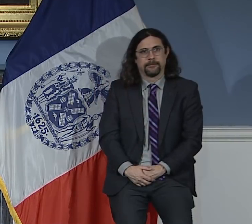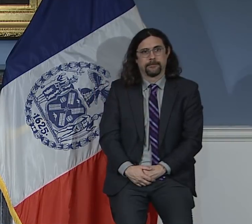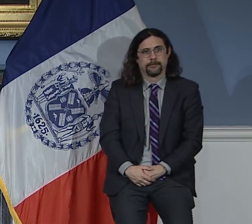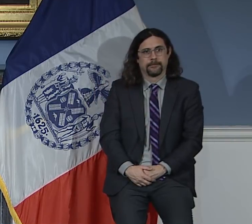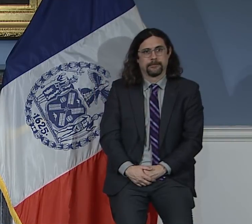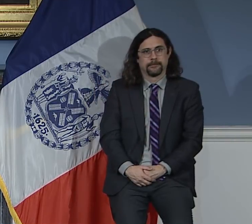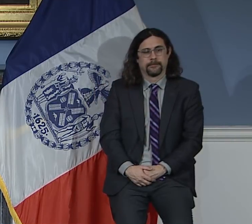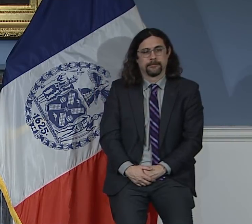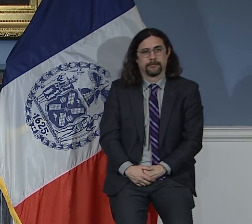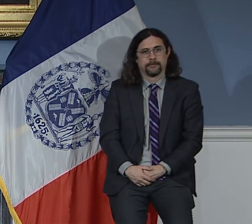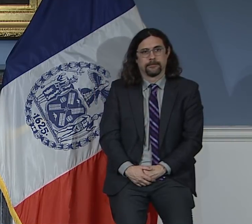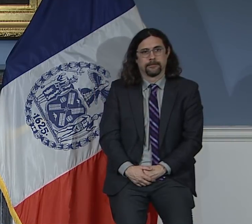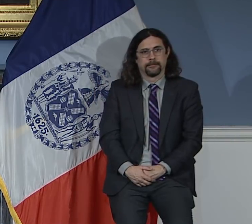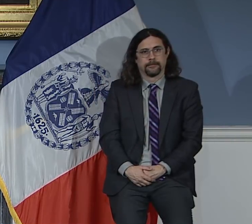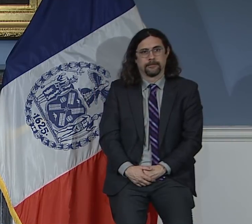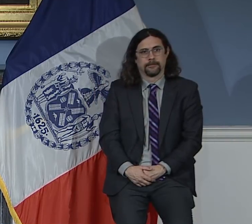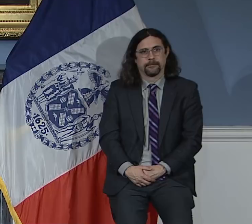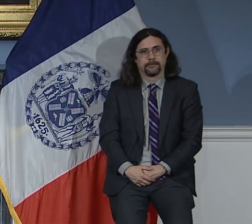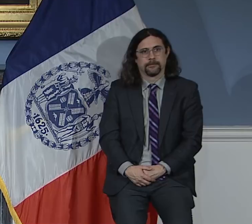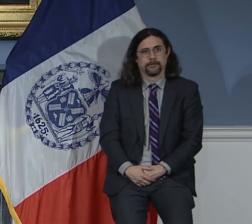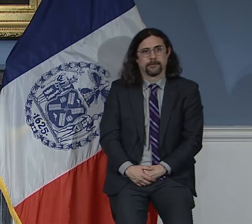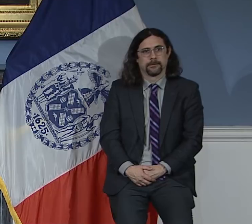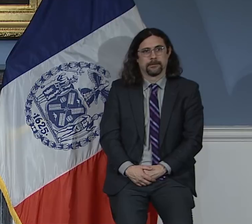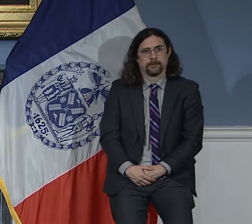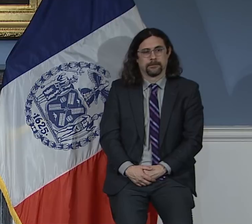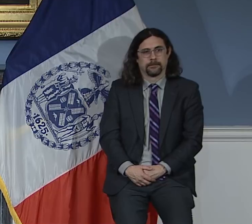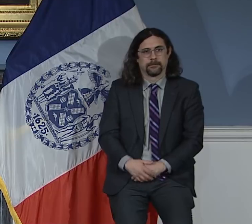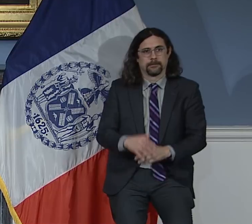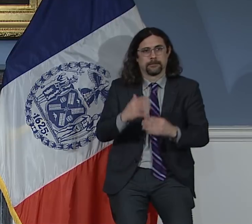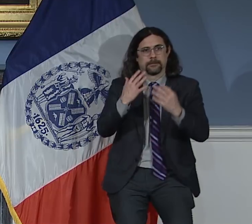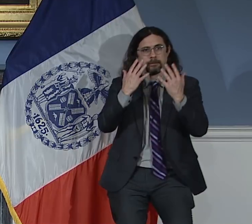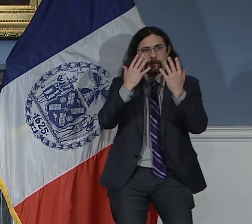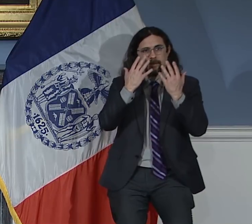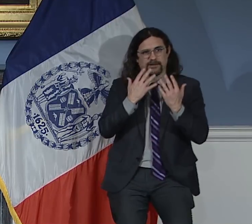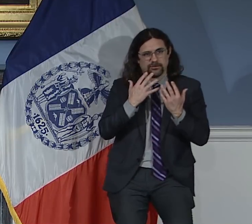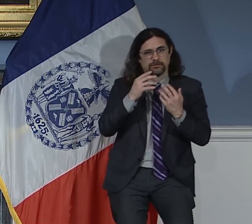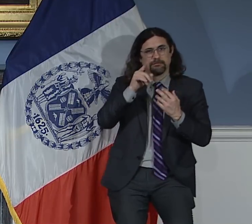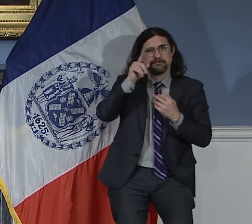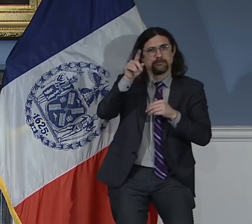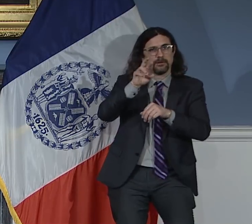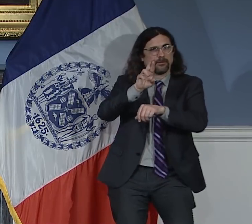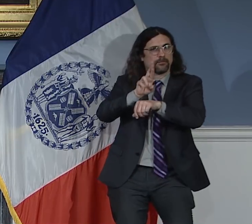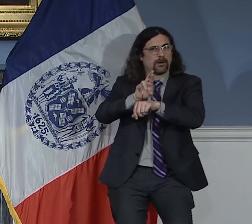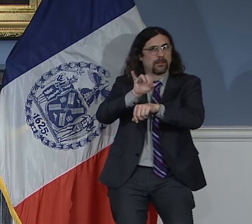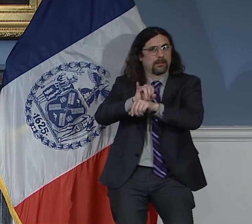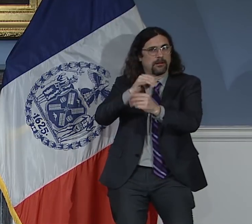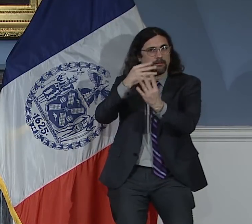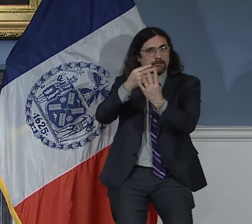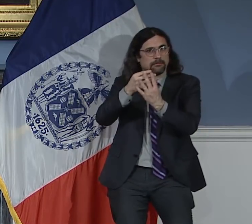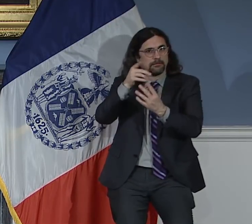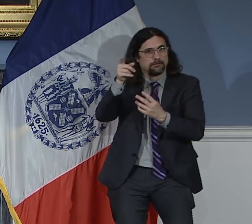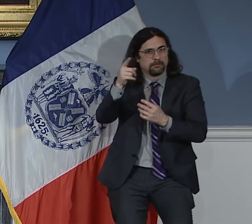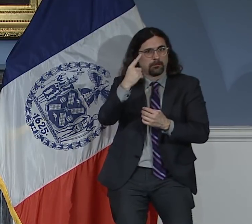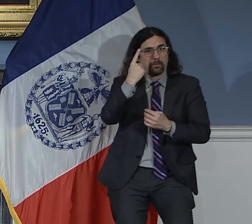WE HAVE THE FIRST INANSTCEF O AN INMATE ON RIKERS ISLAND TESTING POSITIVE.